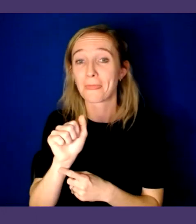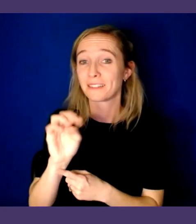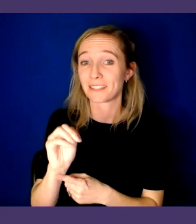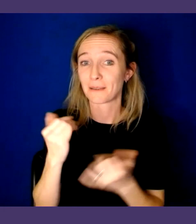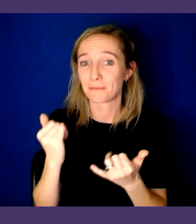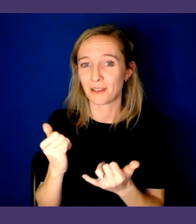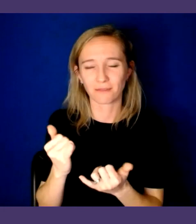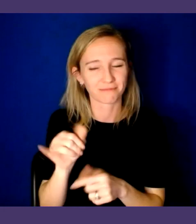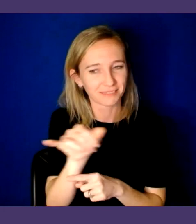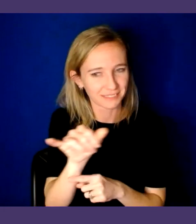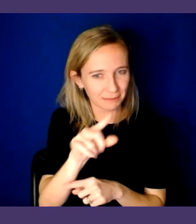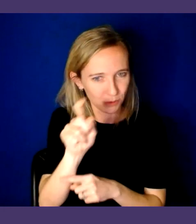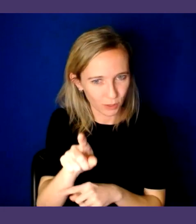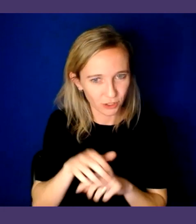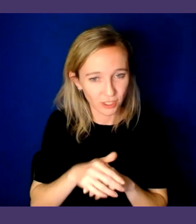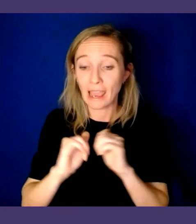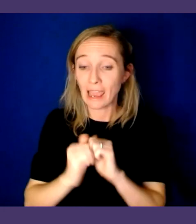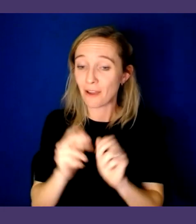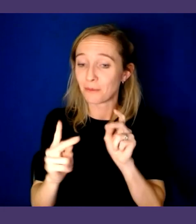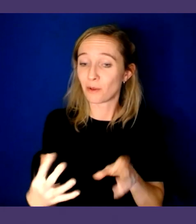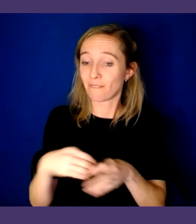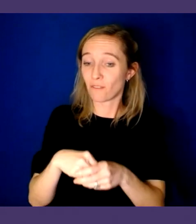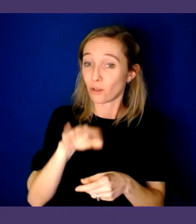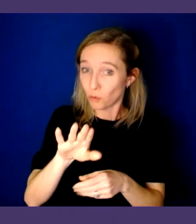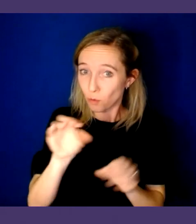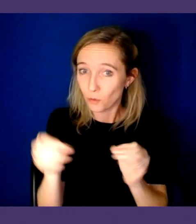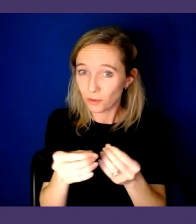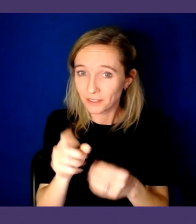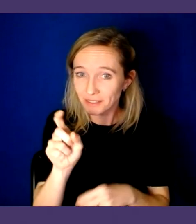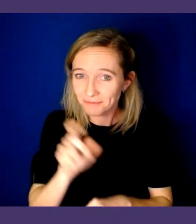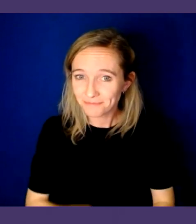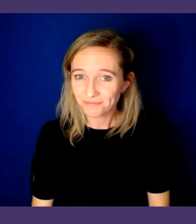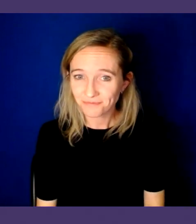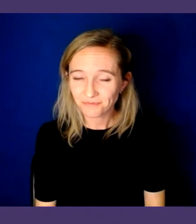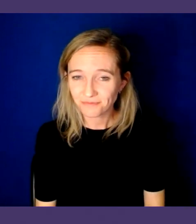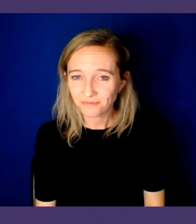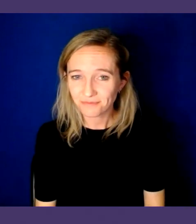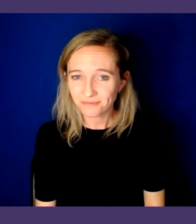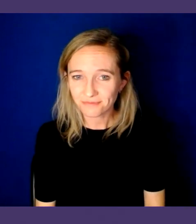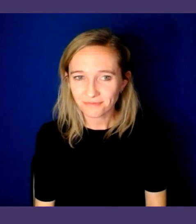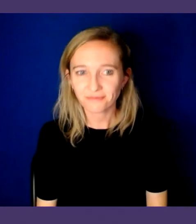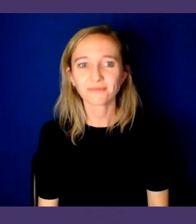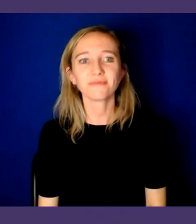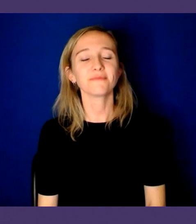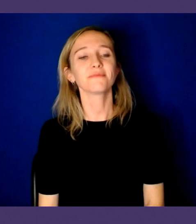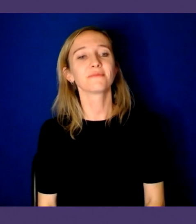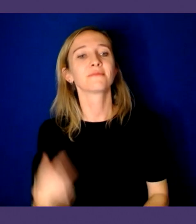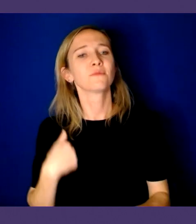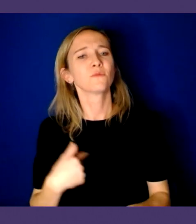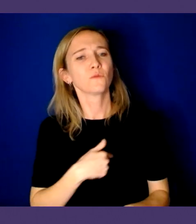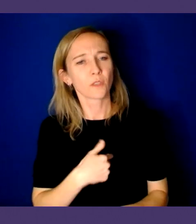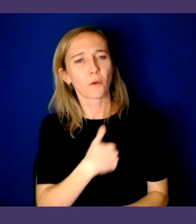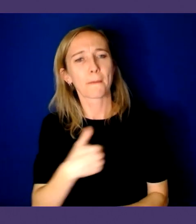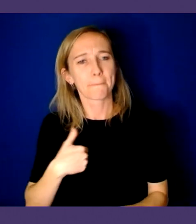involved with your organization? Sam Evans: So, IAAP is a membership organization, but you don't have to be a member